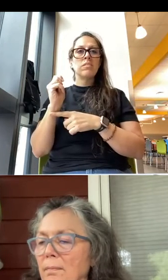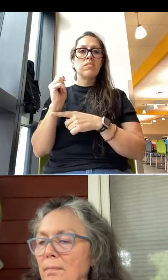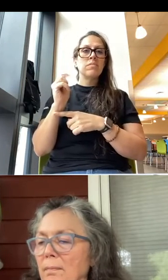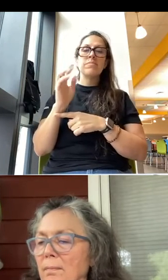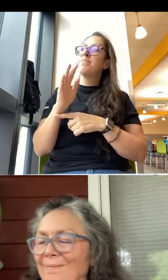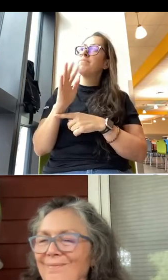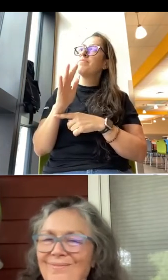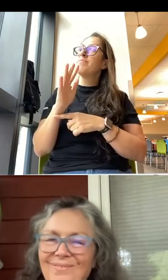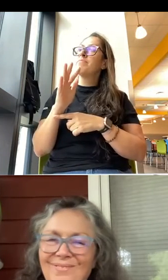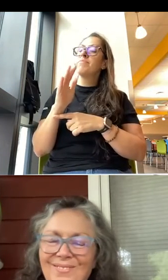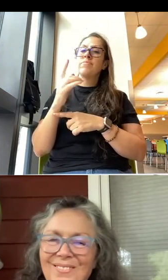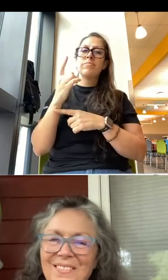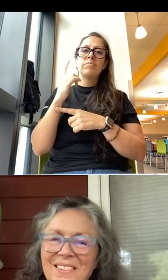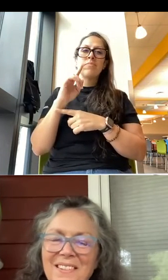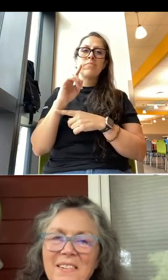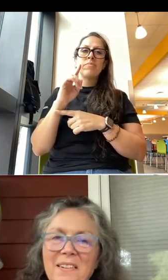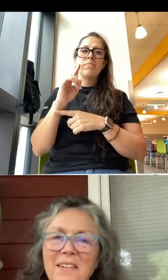now, but it was for one of the important anniversaries of...